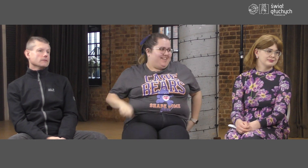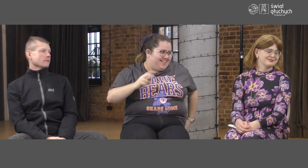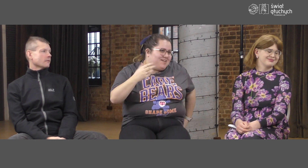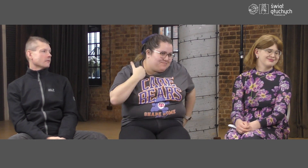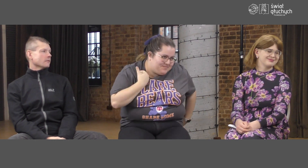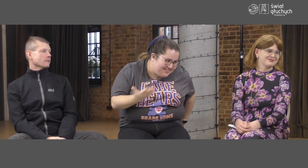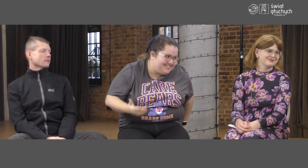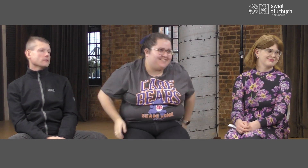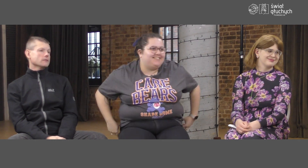That’s how it was.